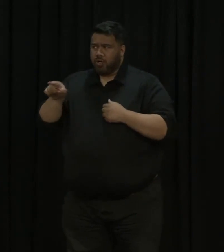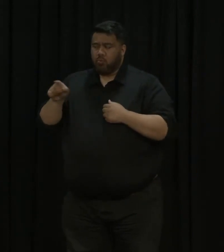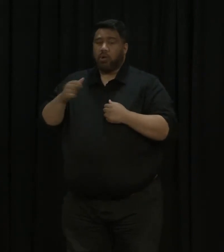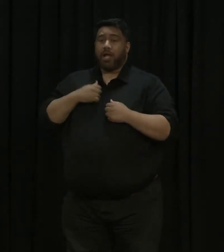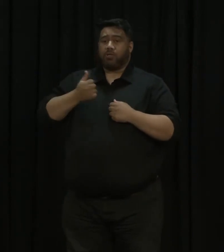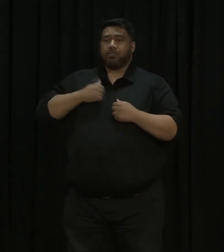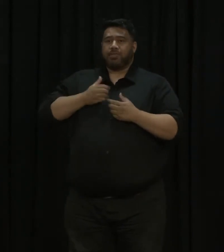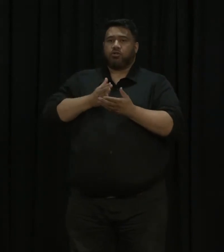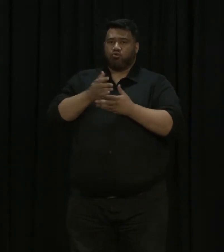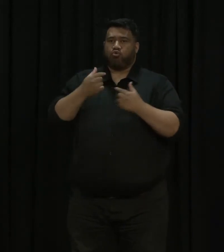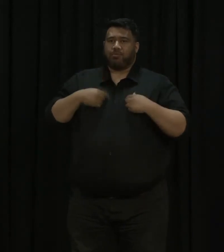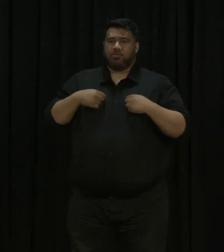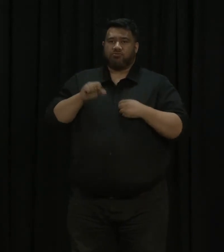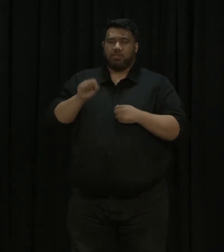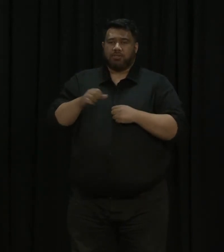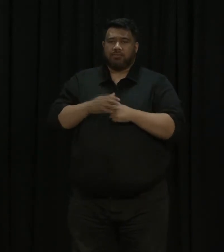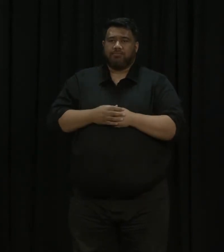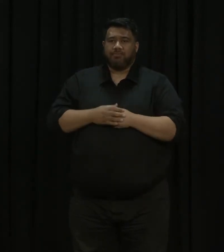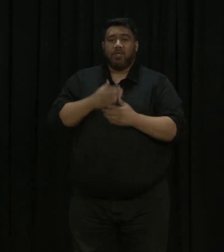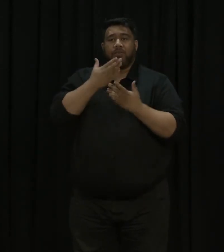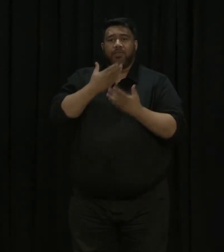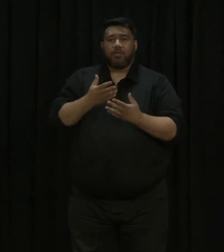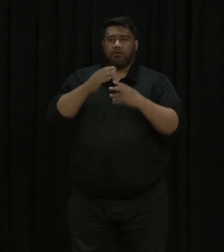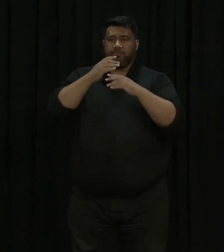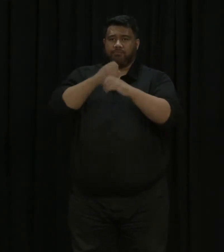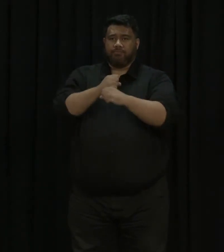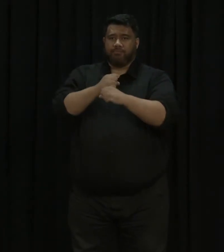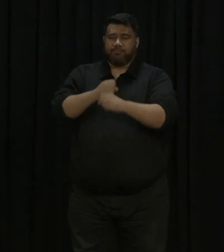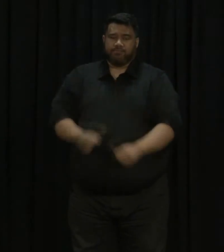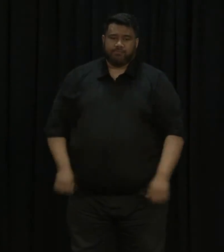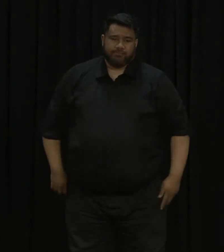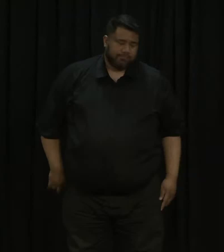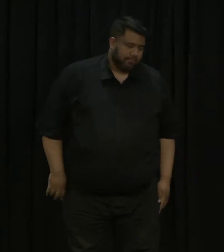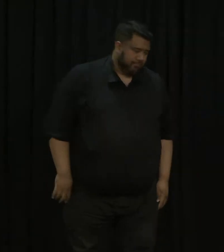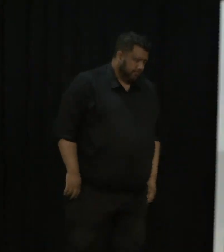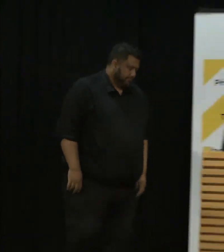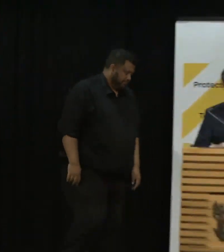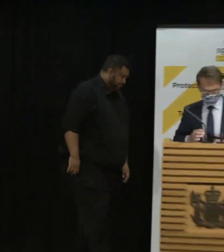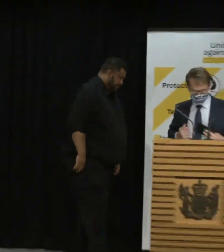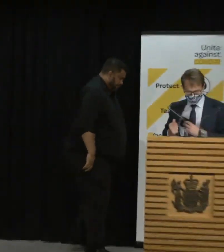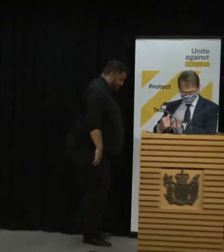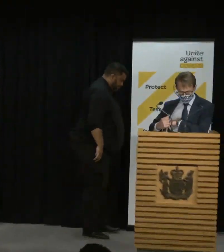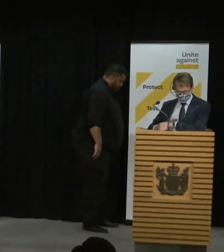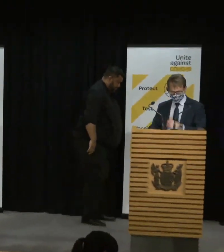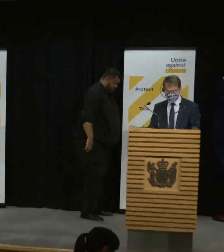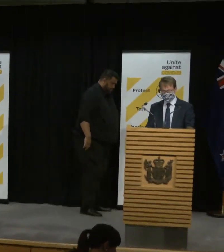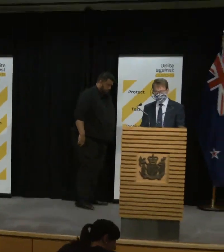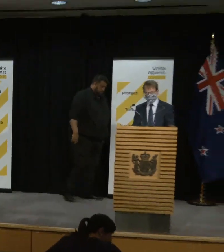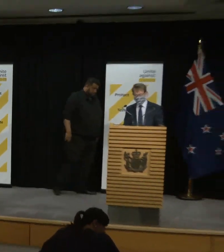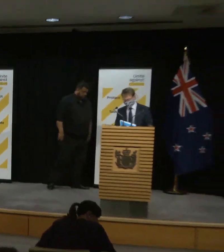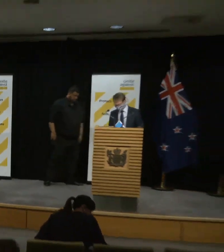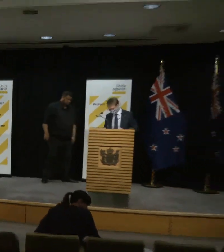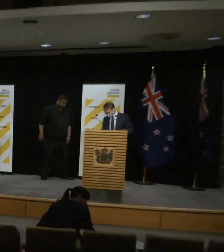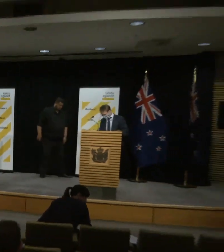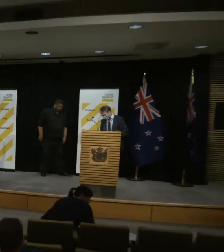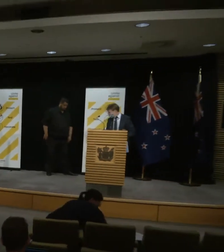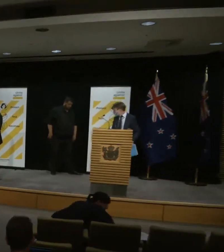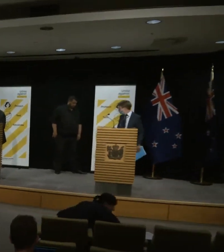See? In as these vaccine requirements roll out,